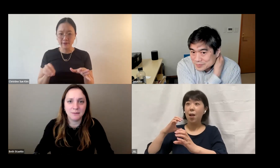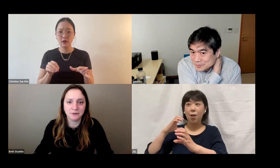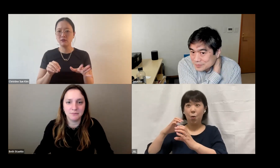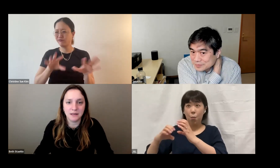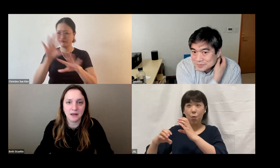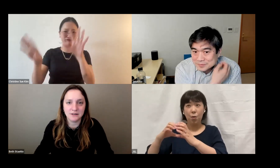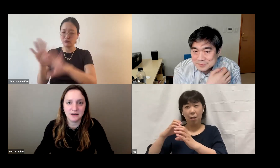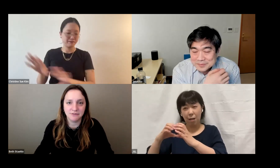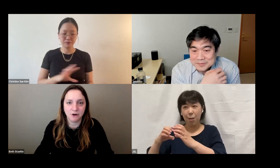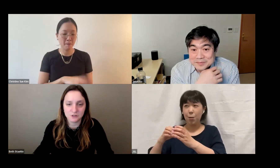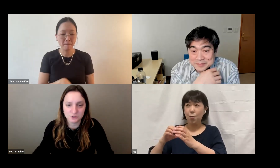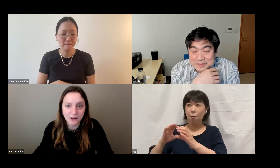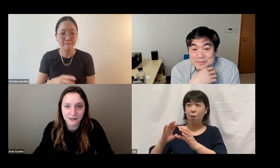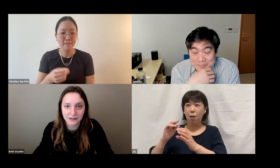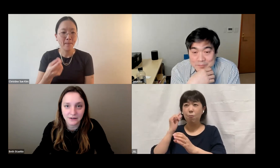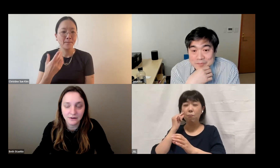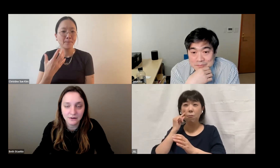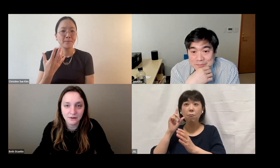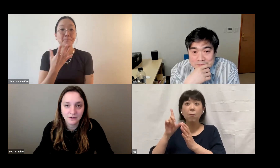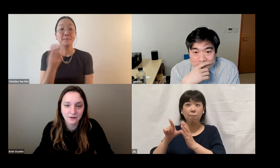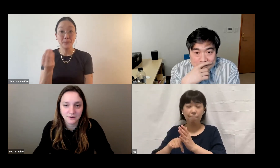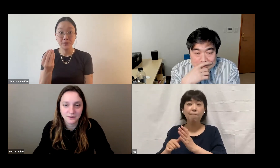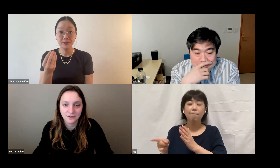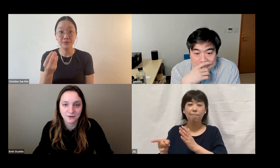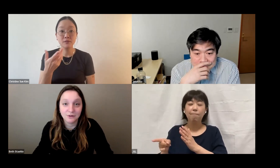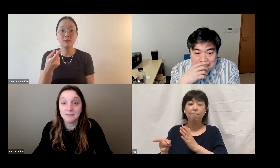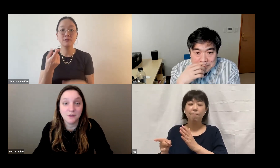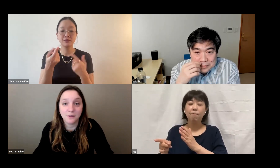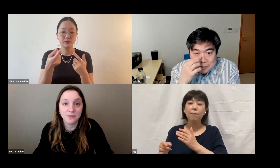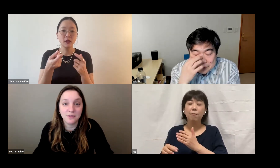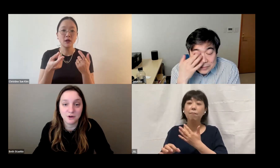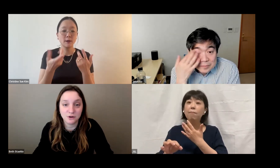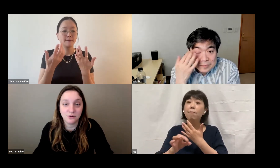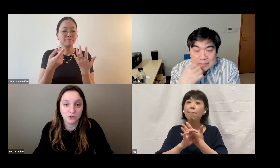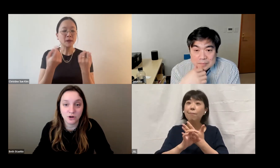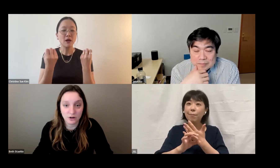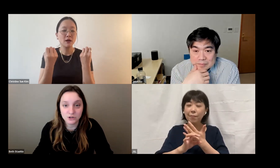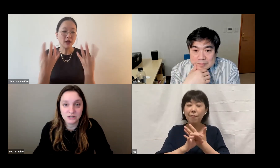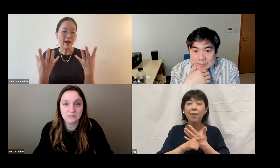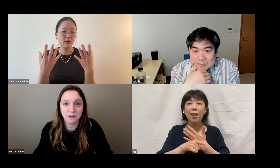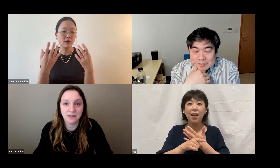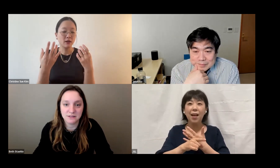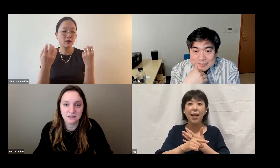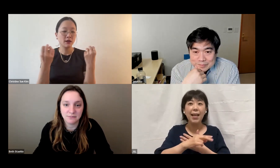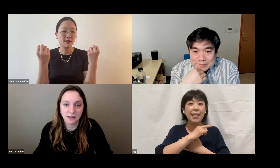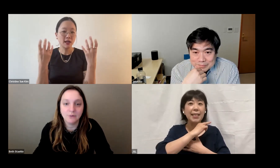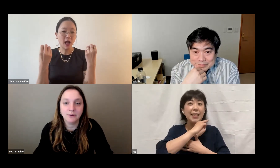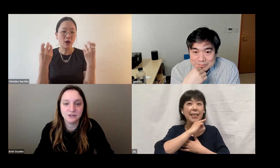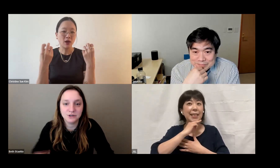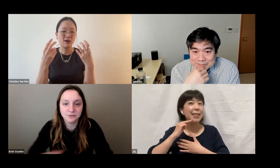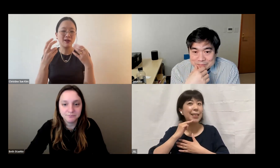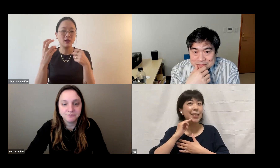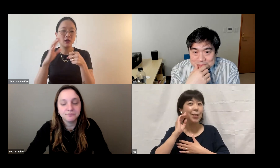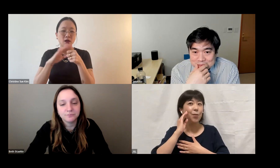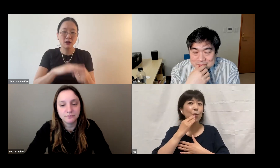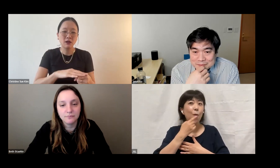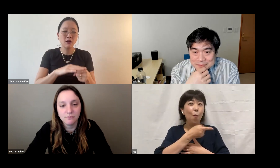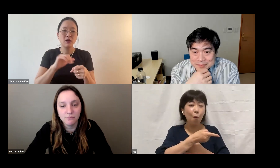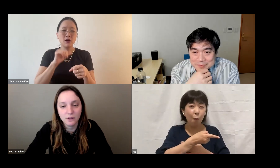to meet a deaf Australian, even though their countries speak the same language.